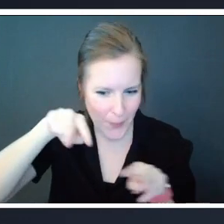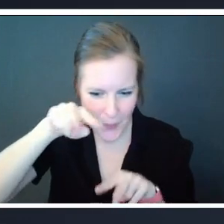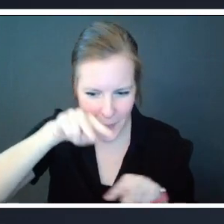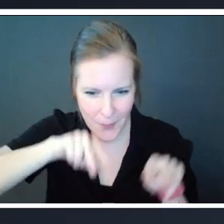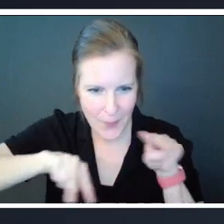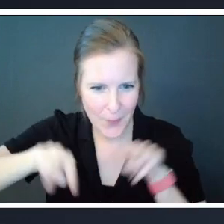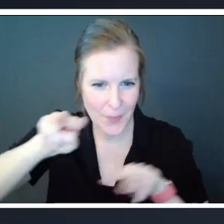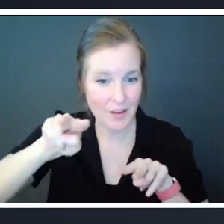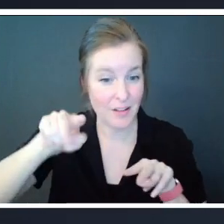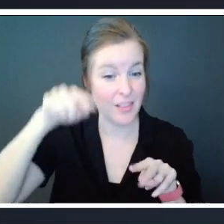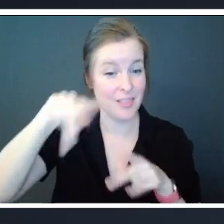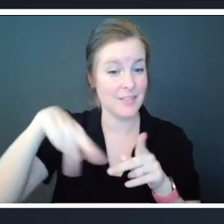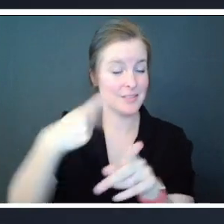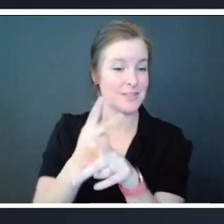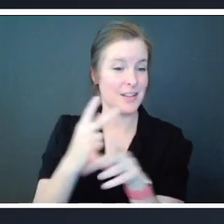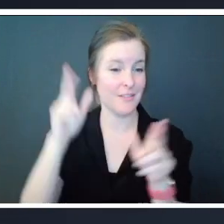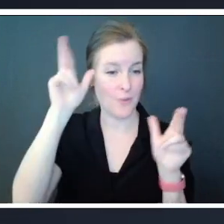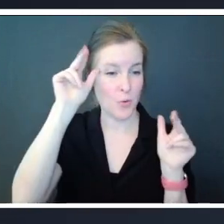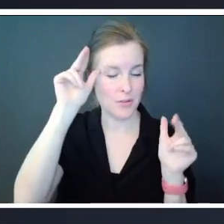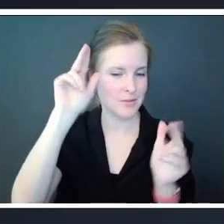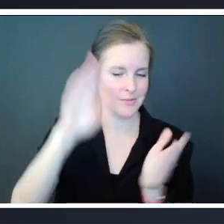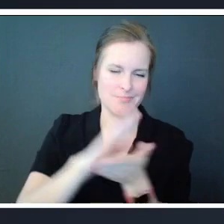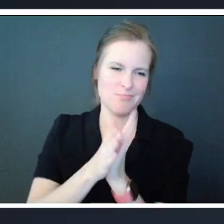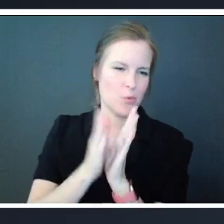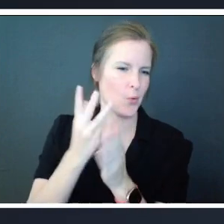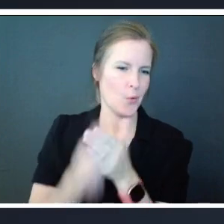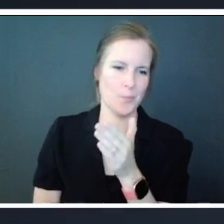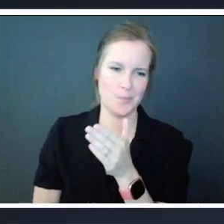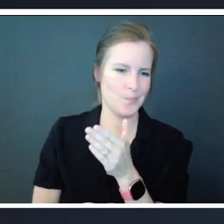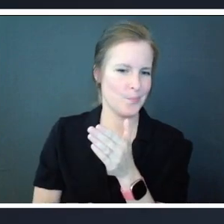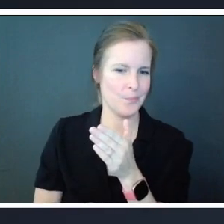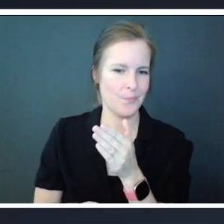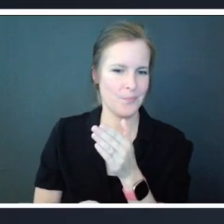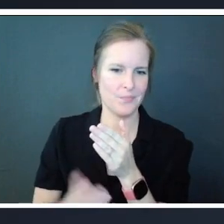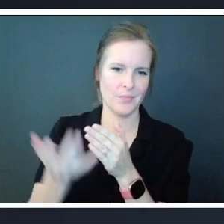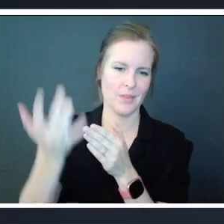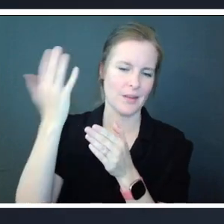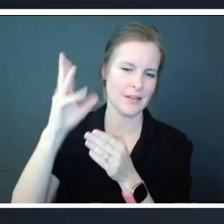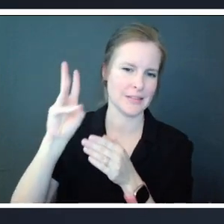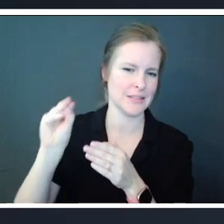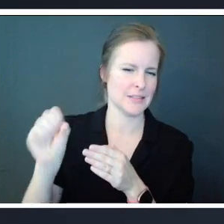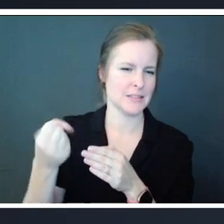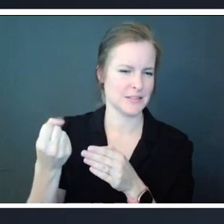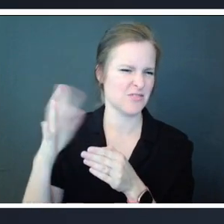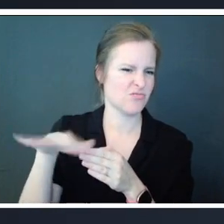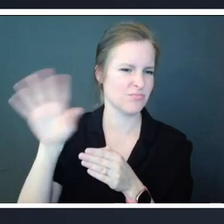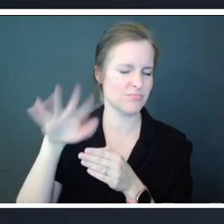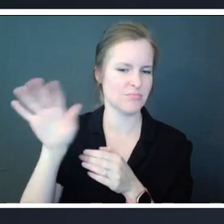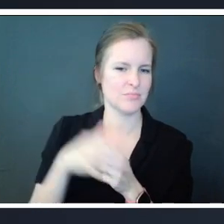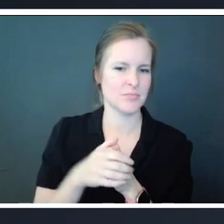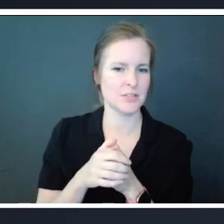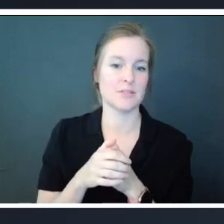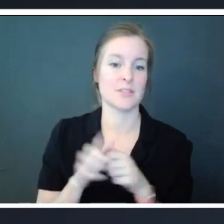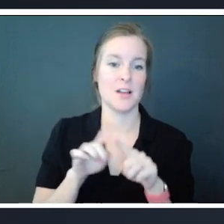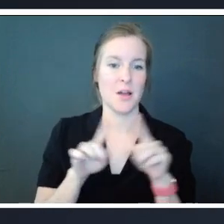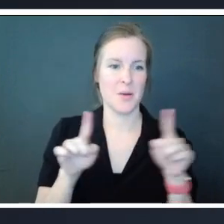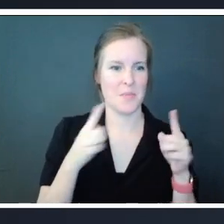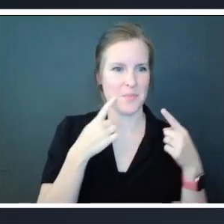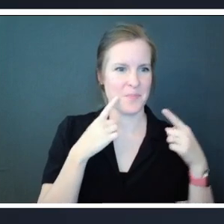and it's really only because of zoos and breeding centers like we have here that they survived. Erica: What tools do you use in your career?